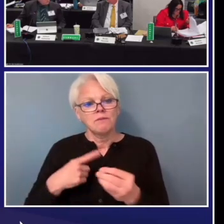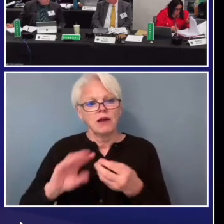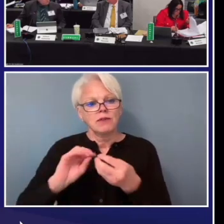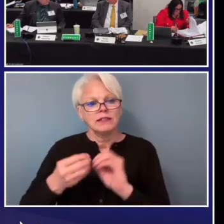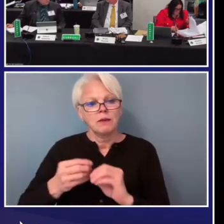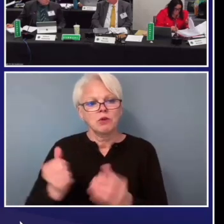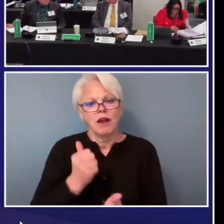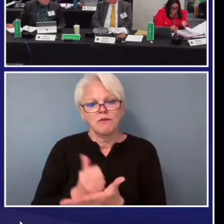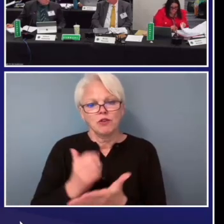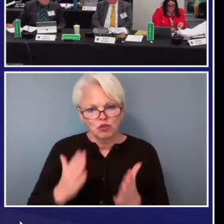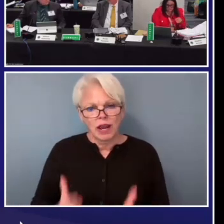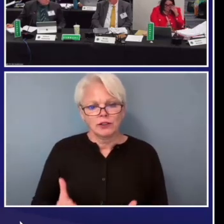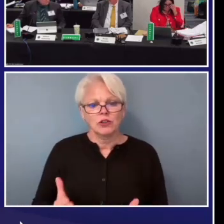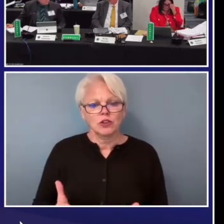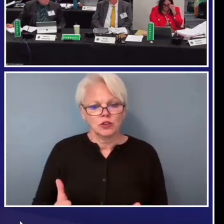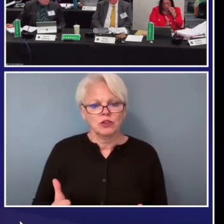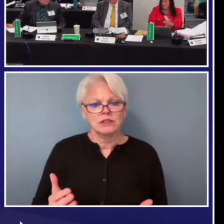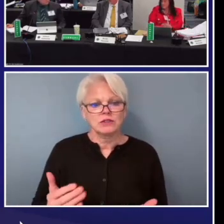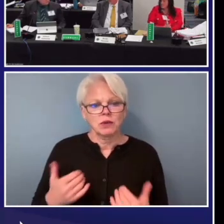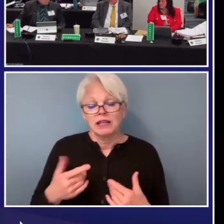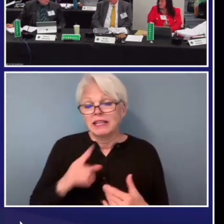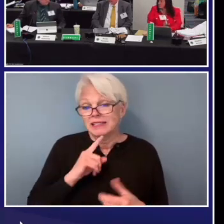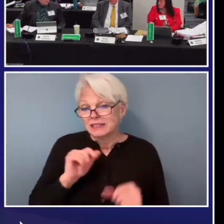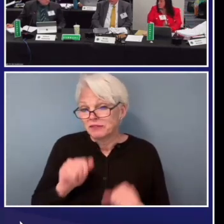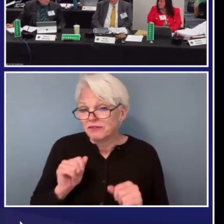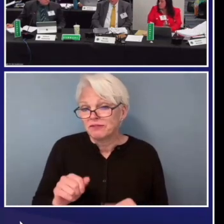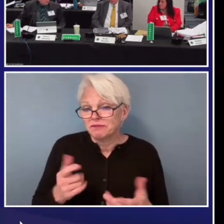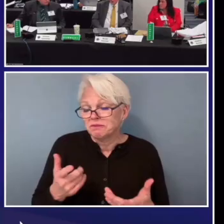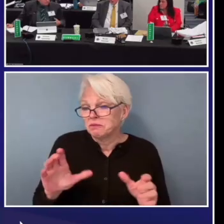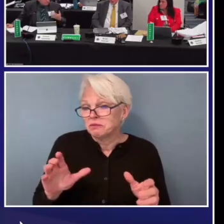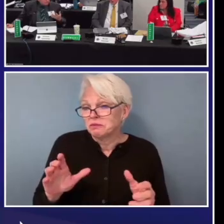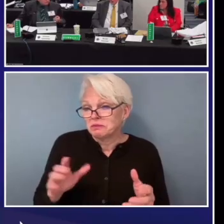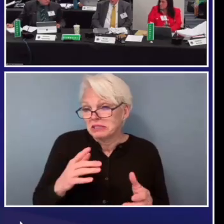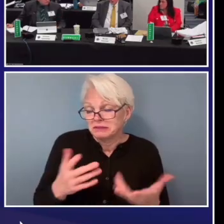how, um, how feasible it is to do that anytime soon without really blowing up the industry.